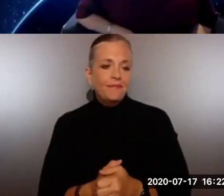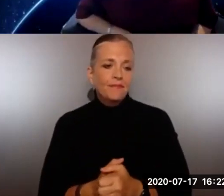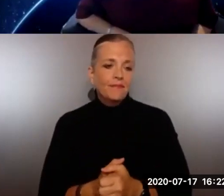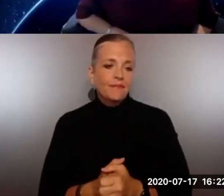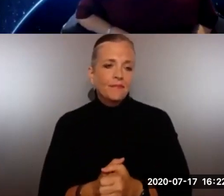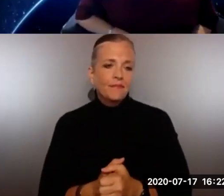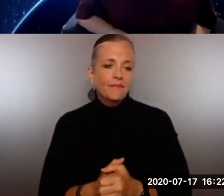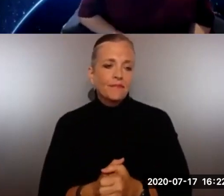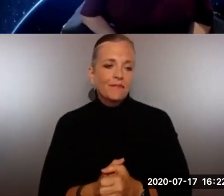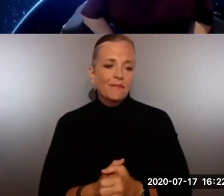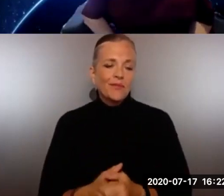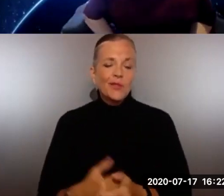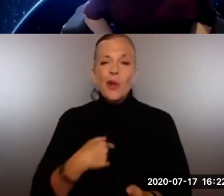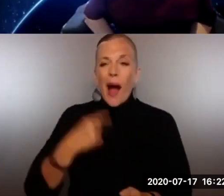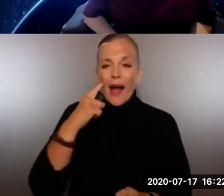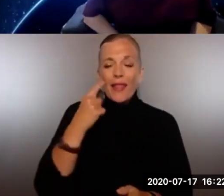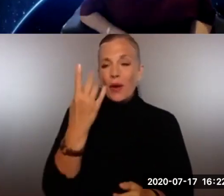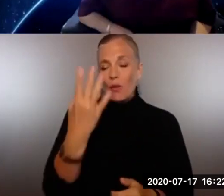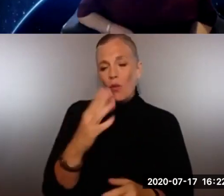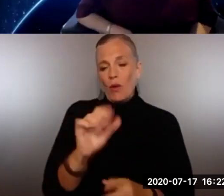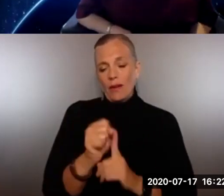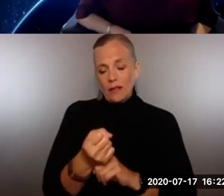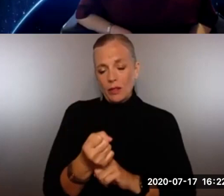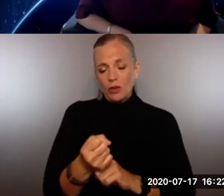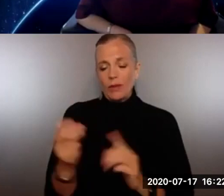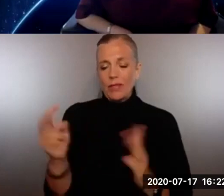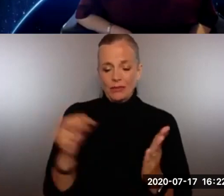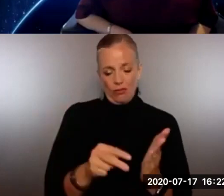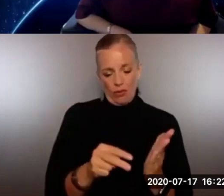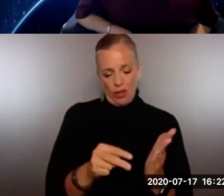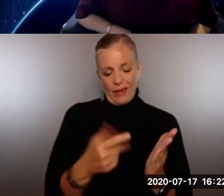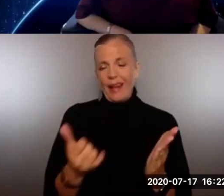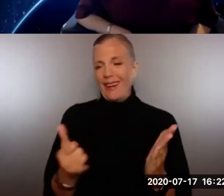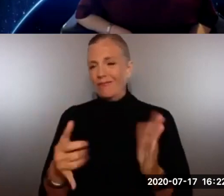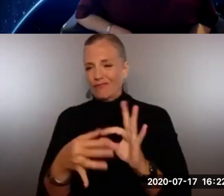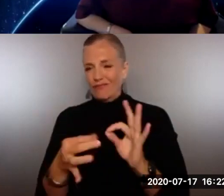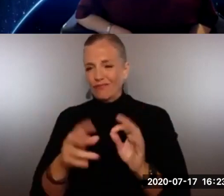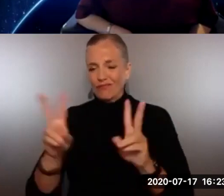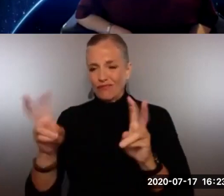that we were looking at is, in the book,